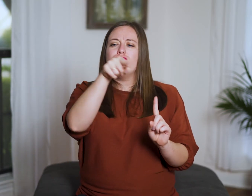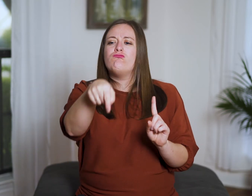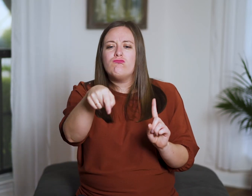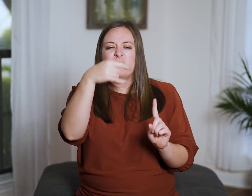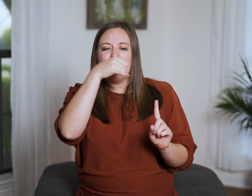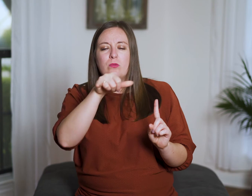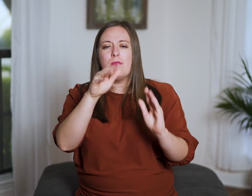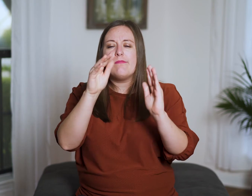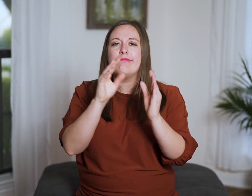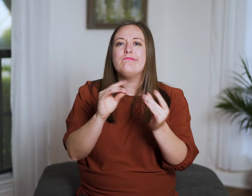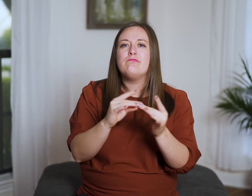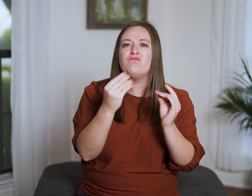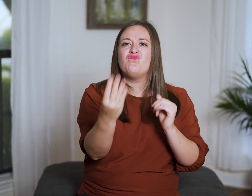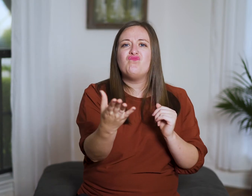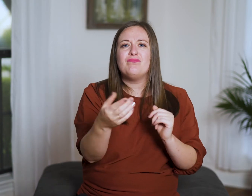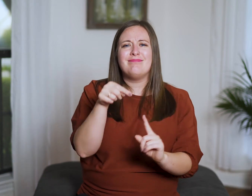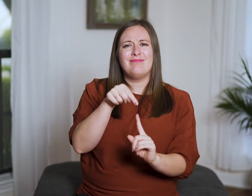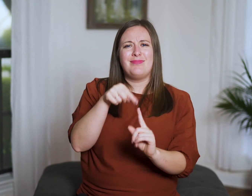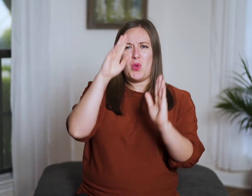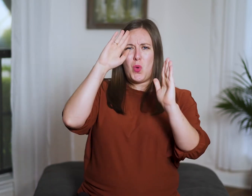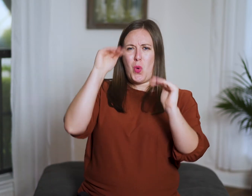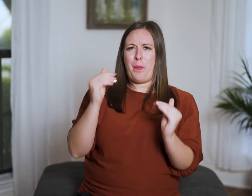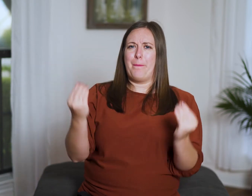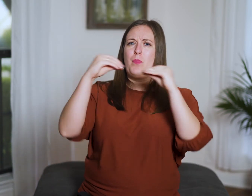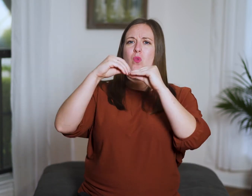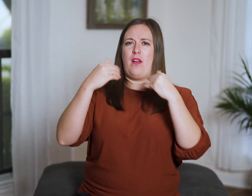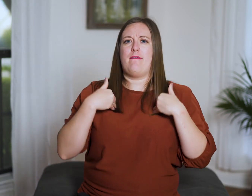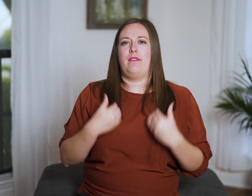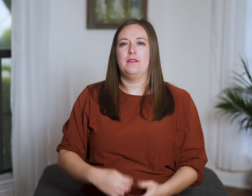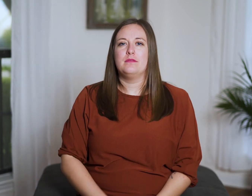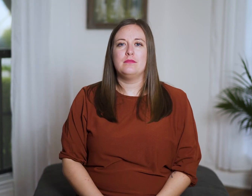There is more hope for a fool than for him.”